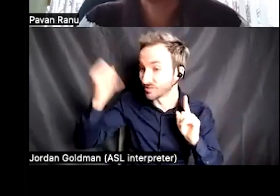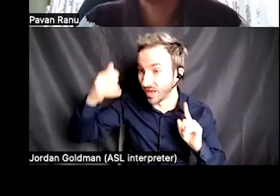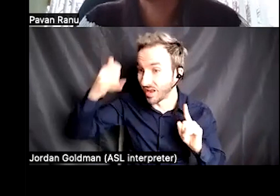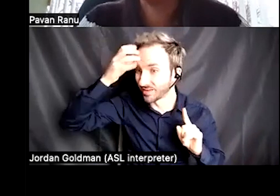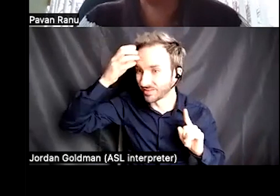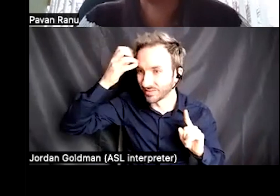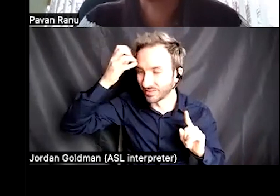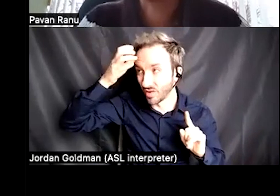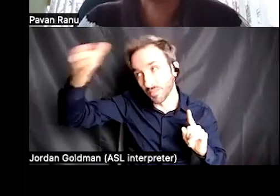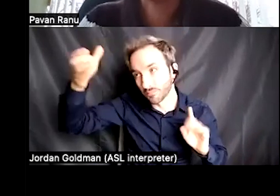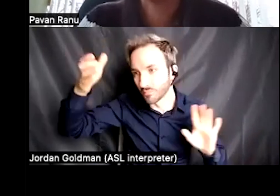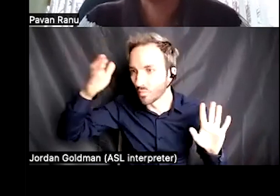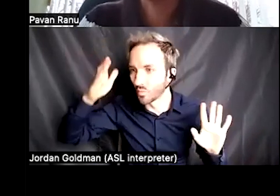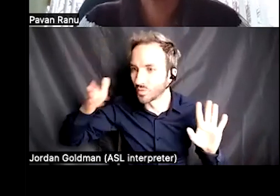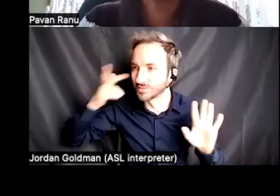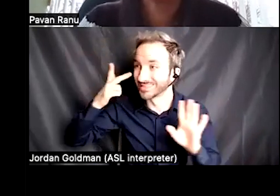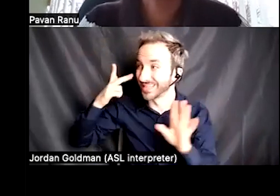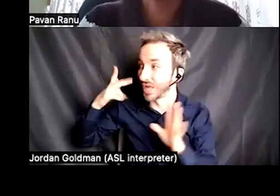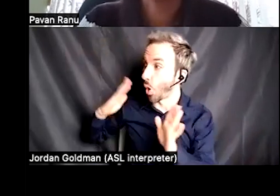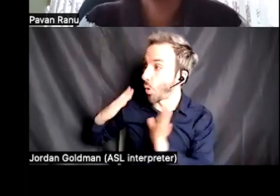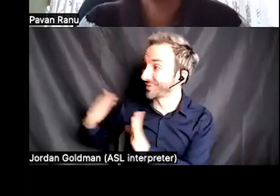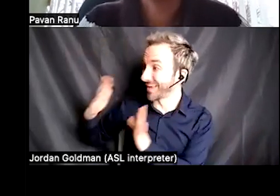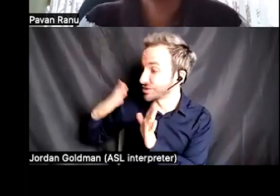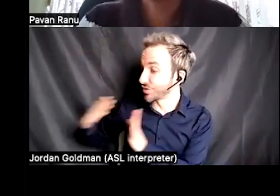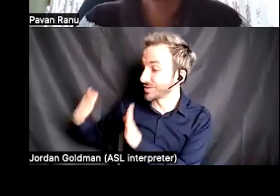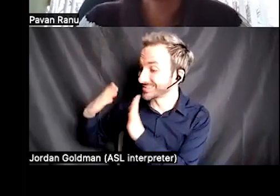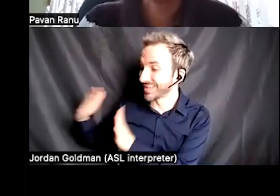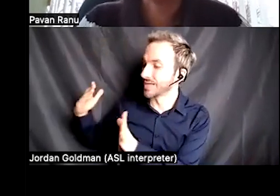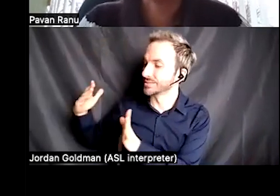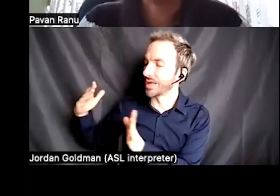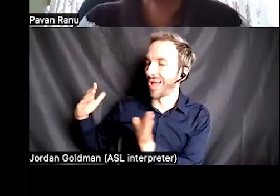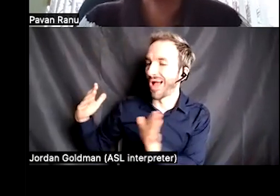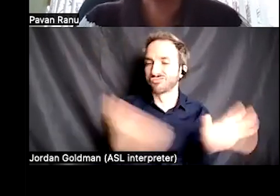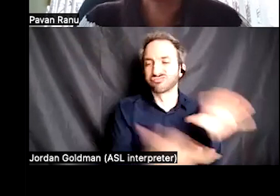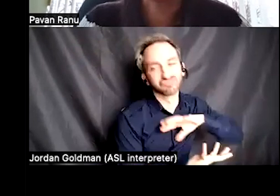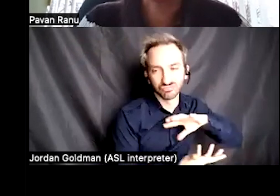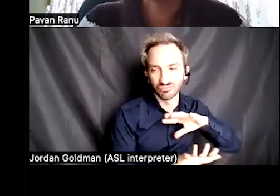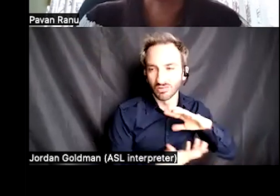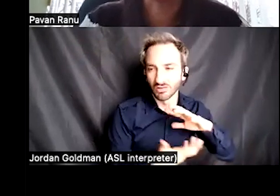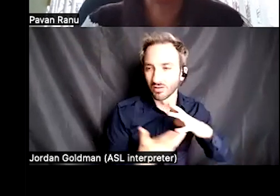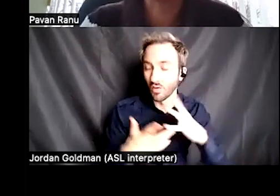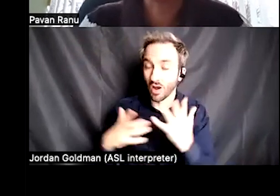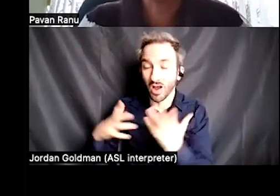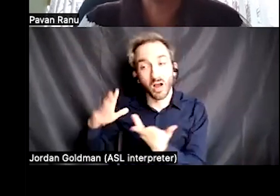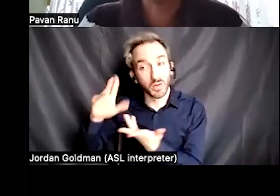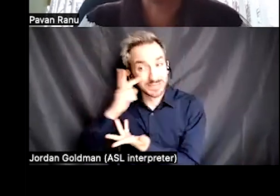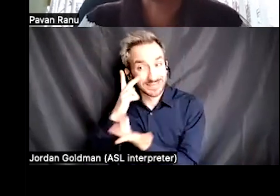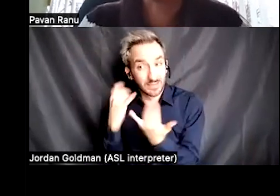of cleaning and organising, especially parenting, where we're seeing that there is this shift for